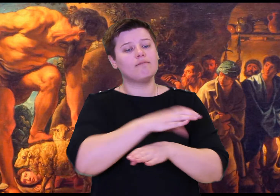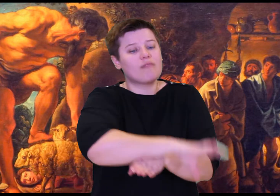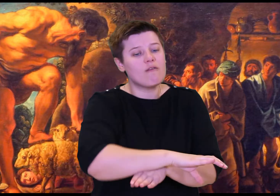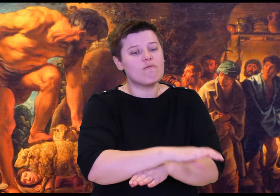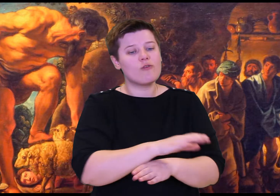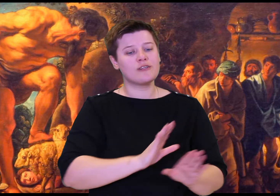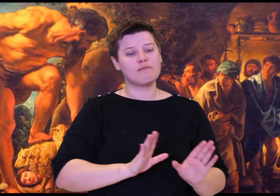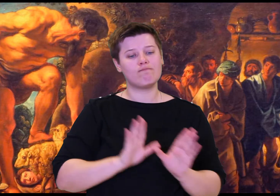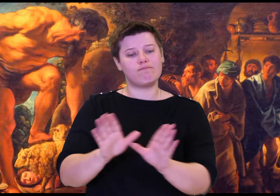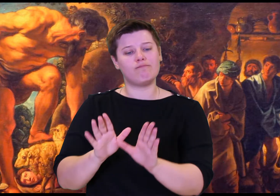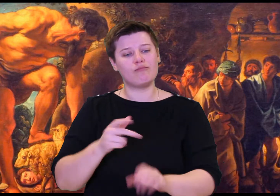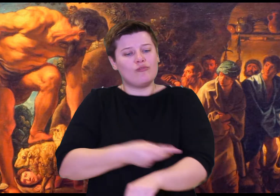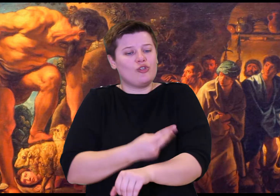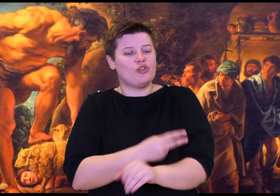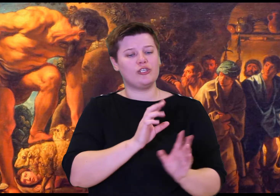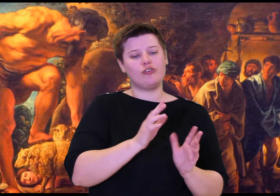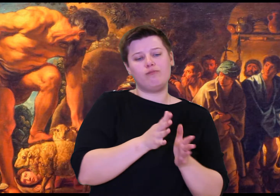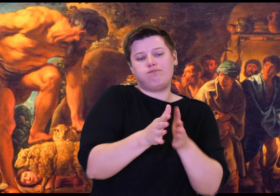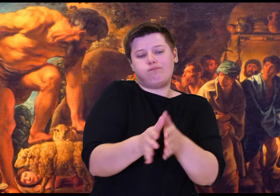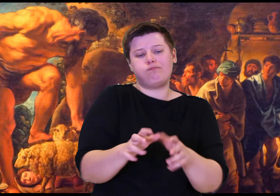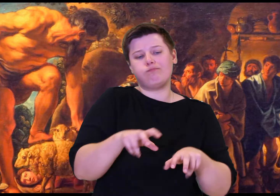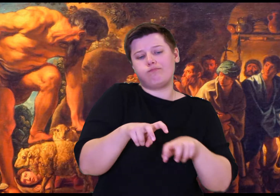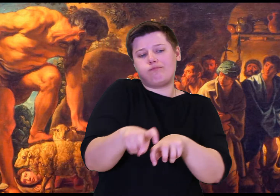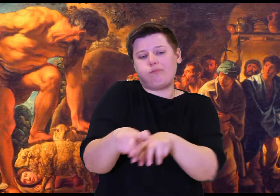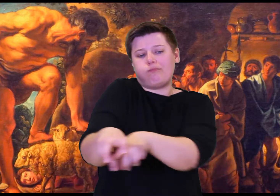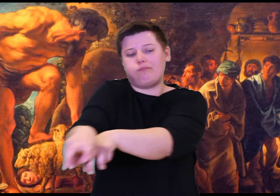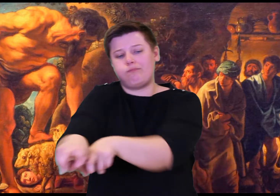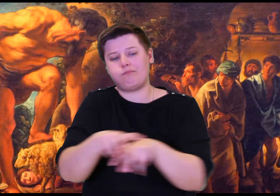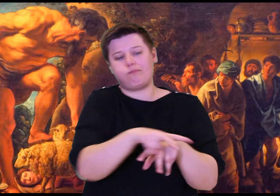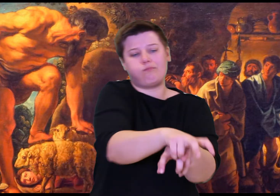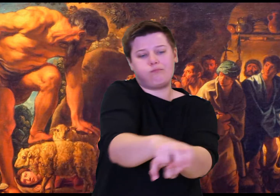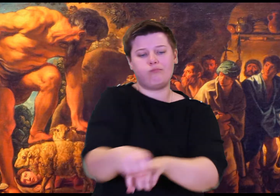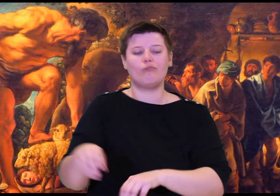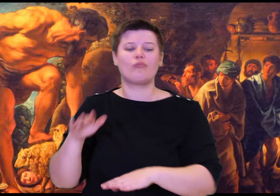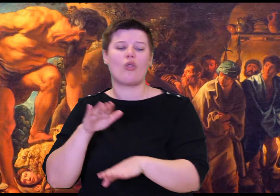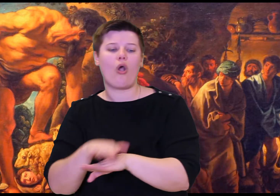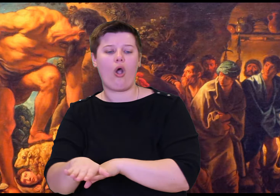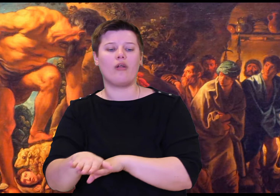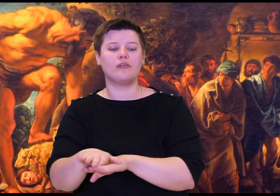I made them shove the fleecy flock onboard and row the boat out into salty water.